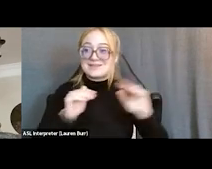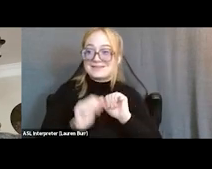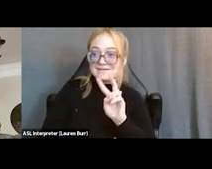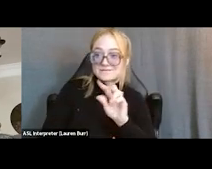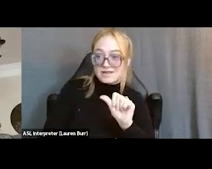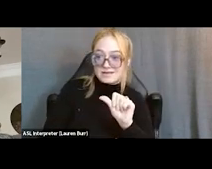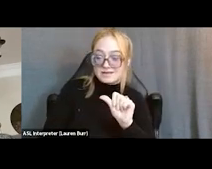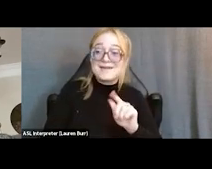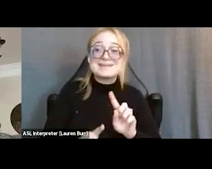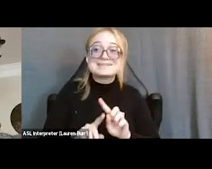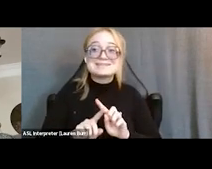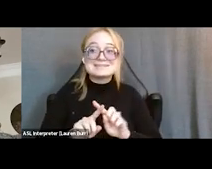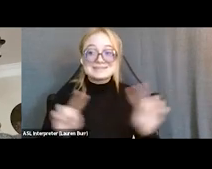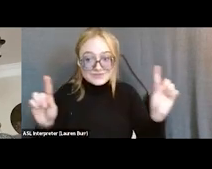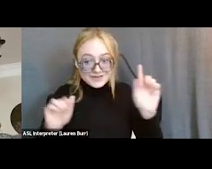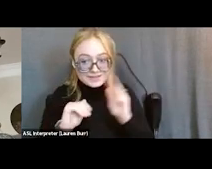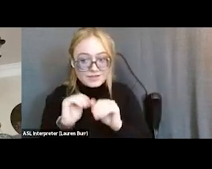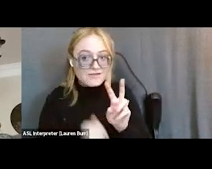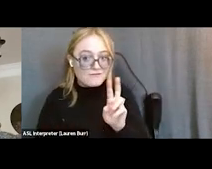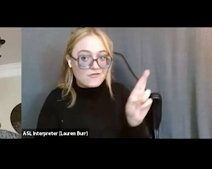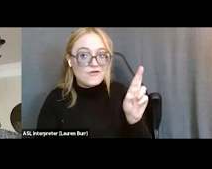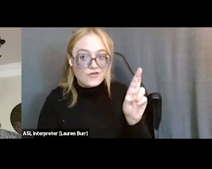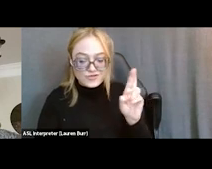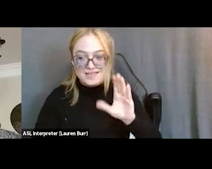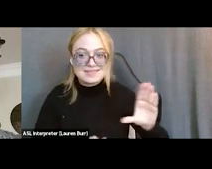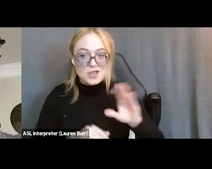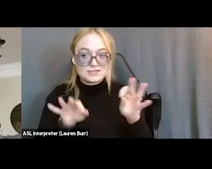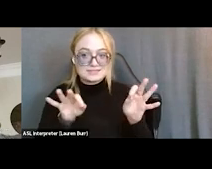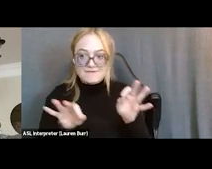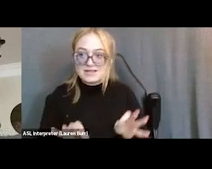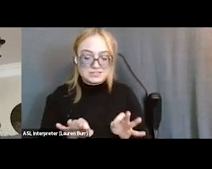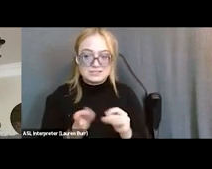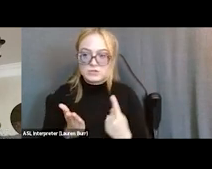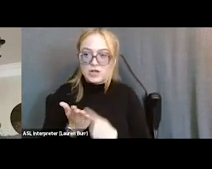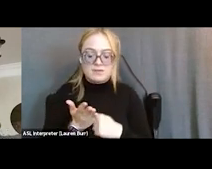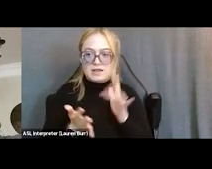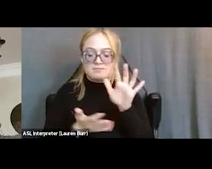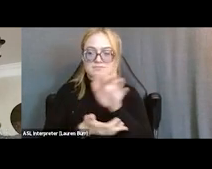and even vocational rehab defines disability. Sometimes that gets a little confusing for people,